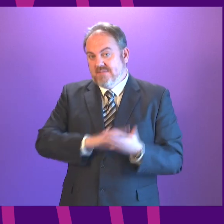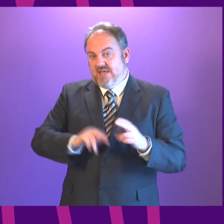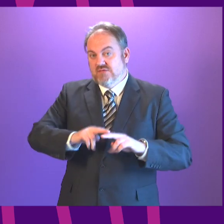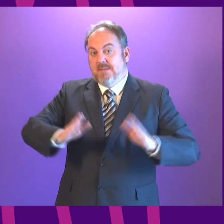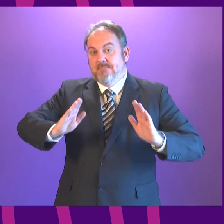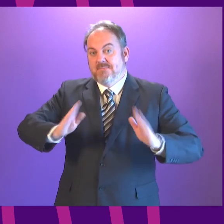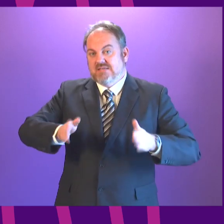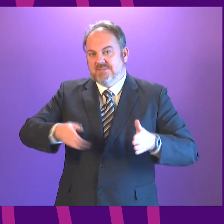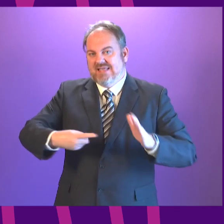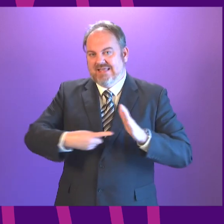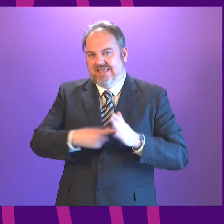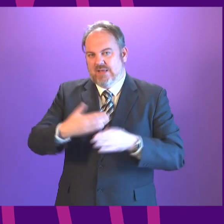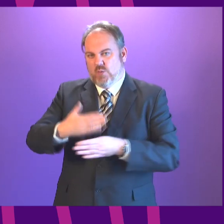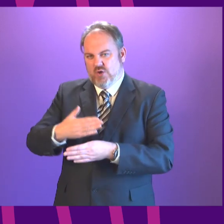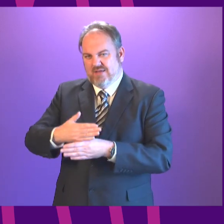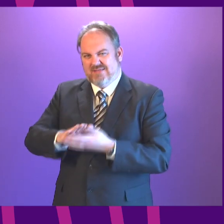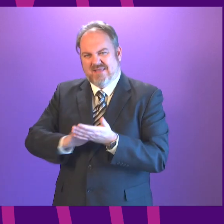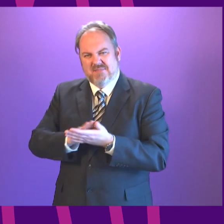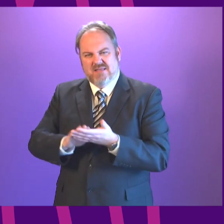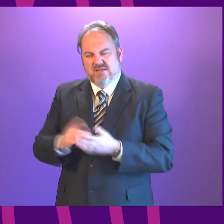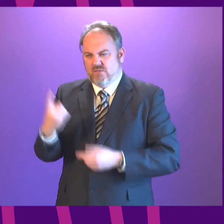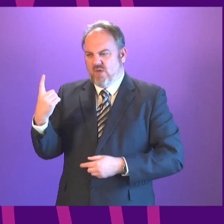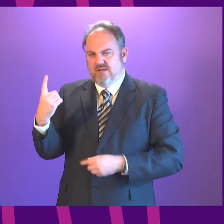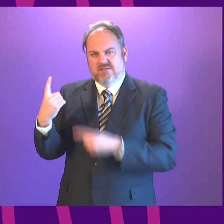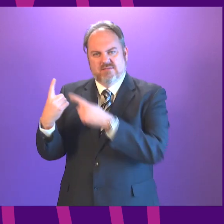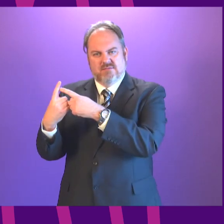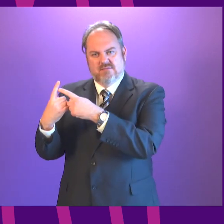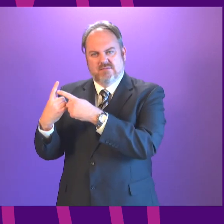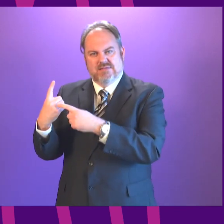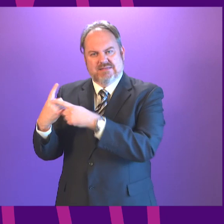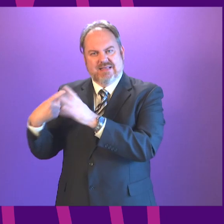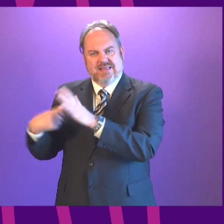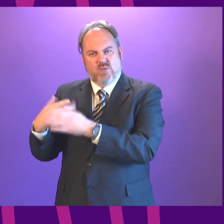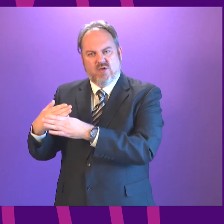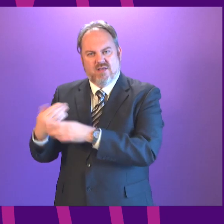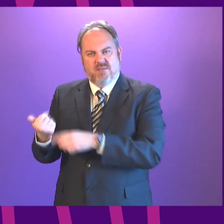to the hubs, which would put many of our front-line workers in an impossible situation. Why is